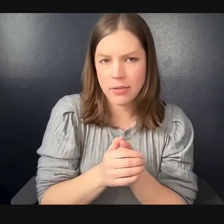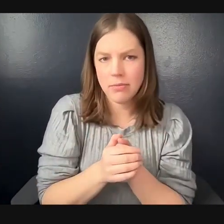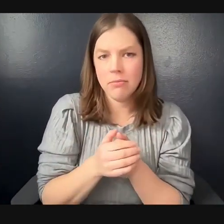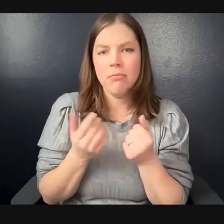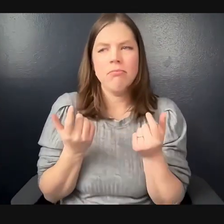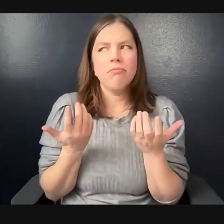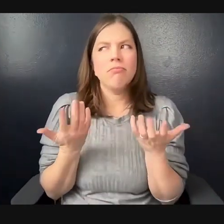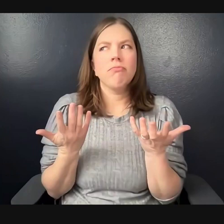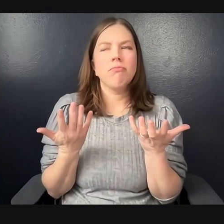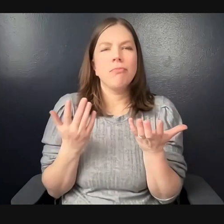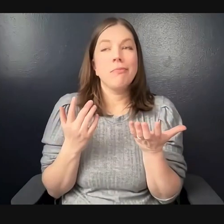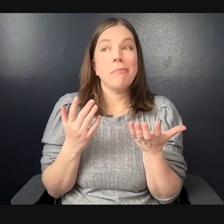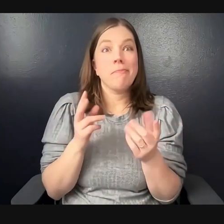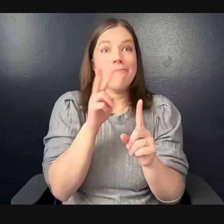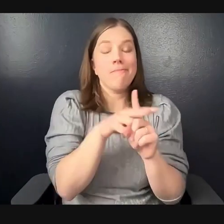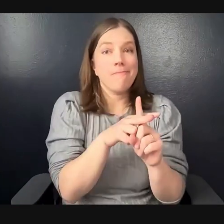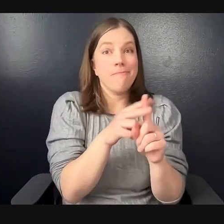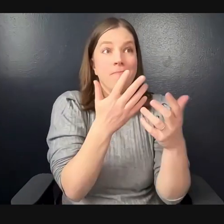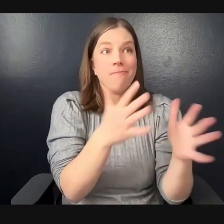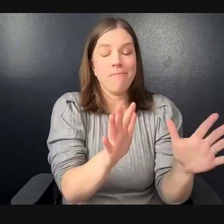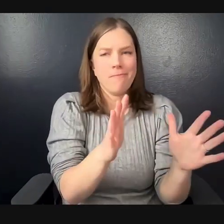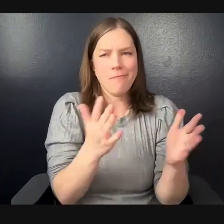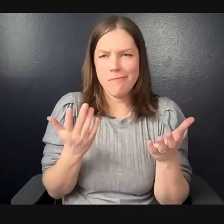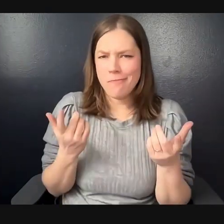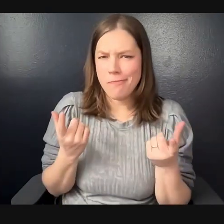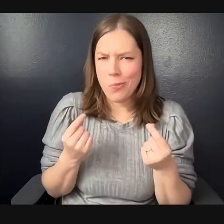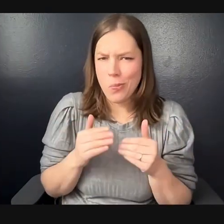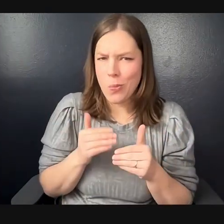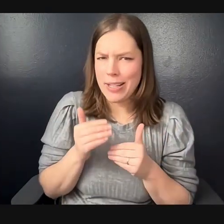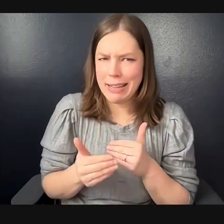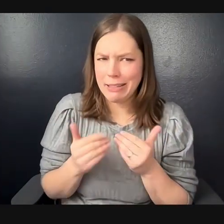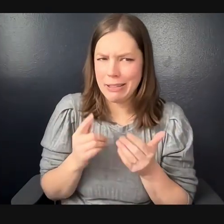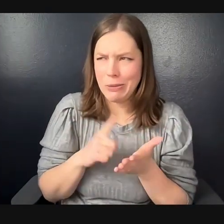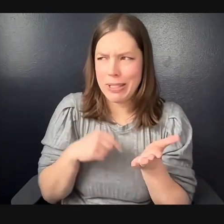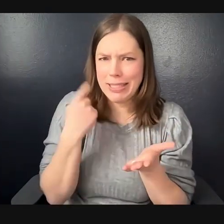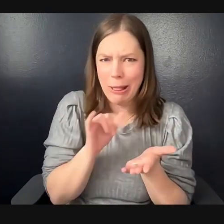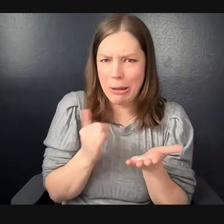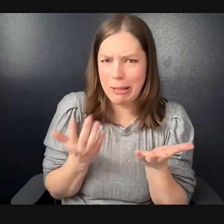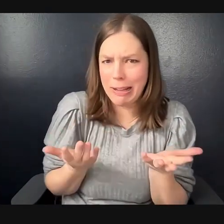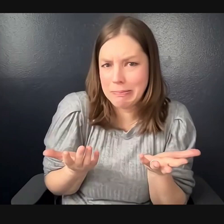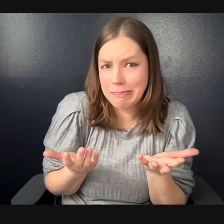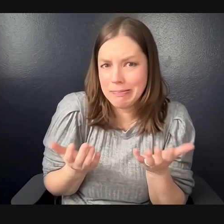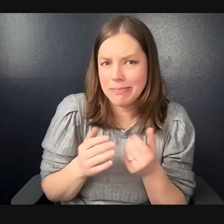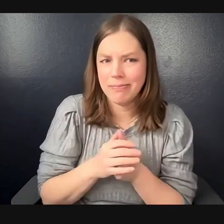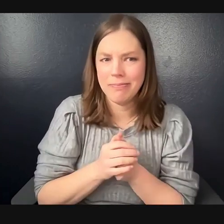or with the Office for Civil Rights. Let's say you went ahead and filed a complaint, either place.